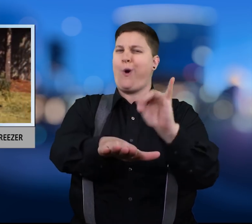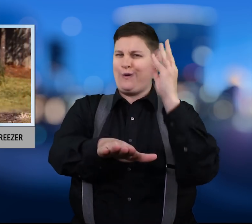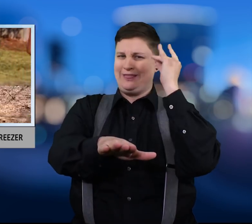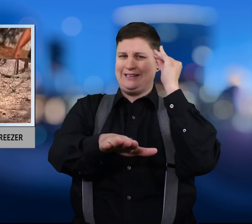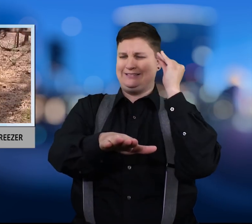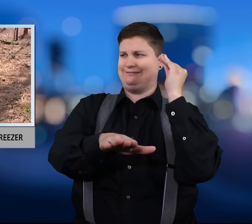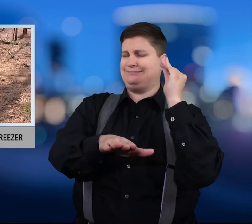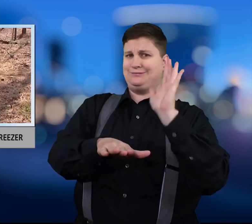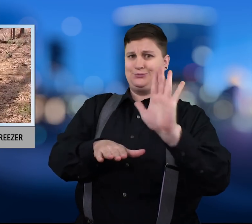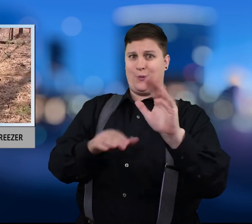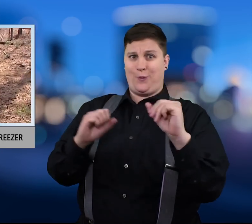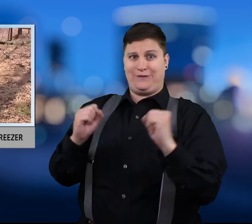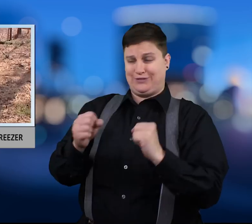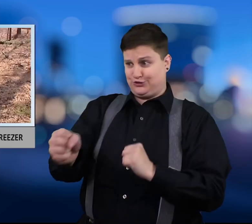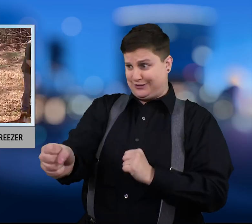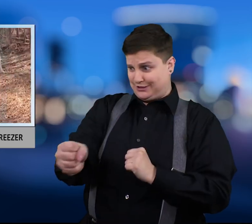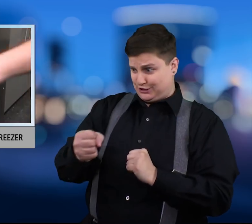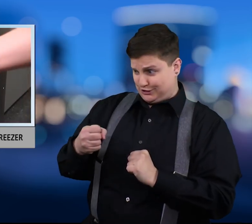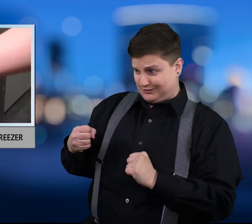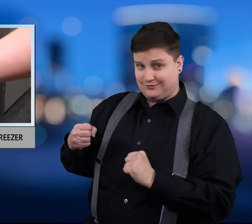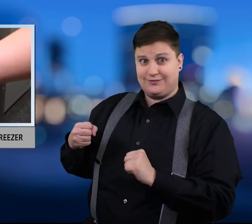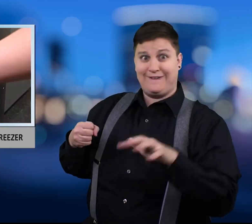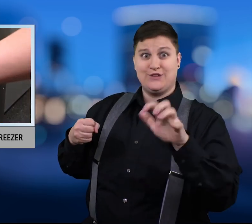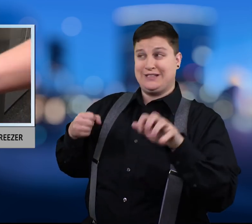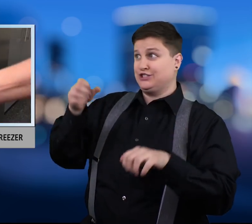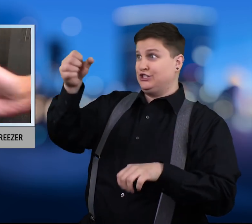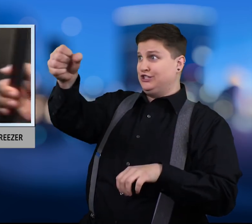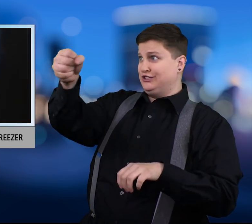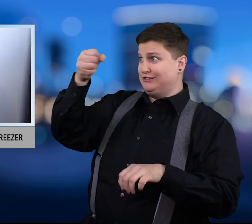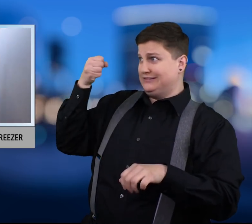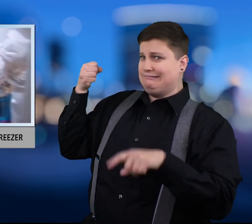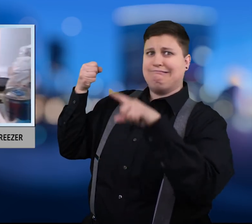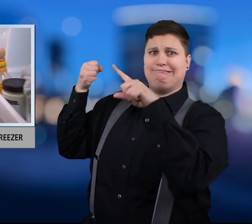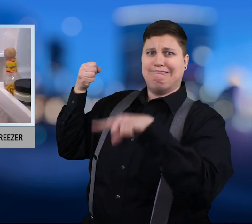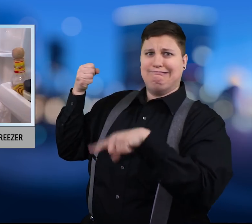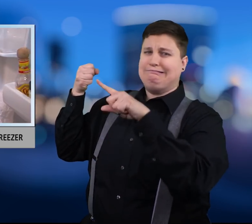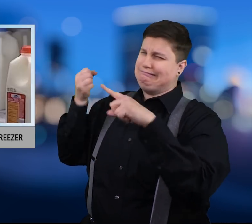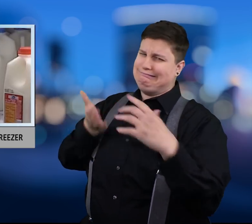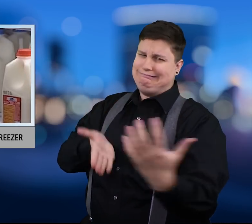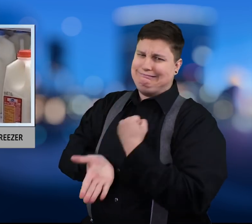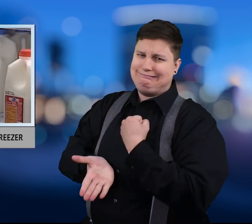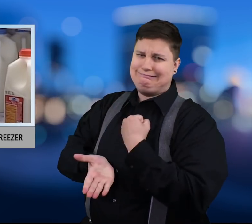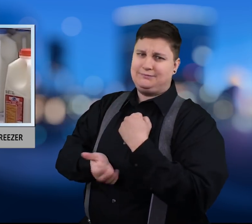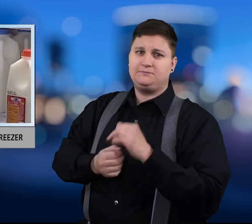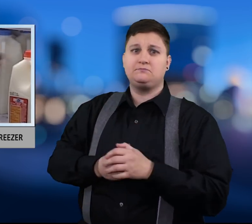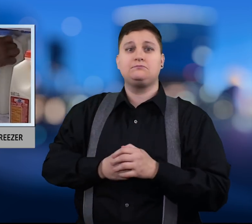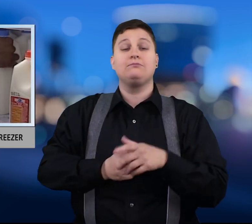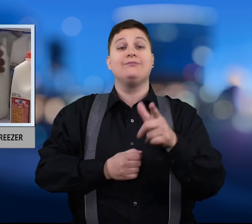giving one to your refrigerator and freezer too.